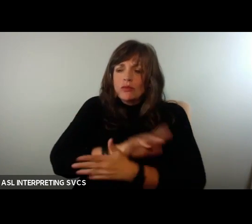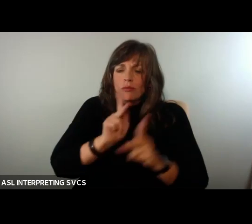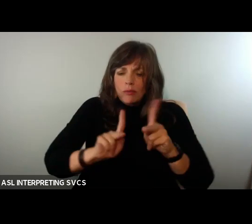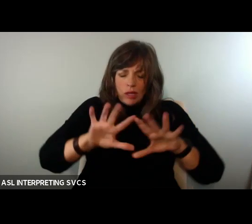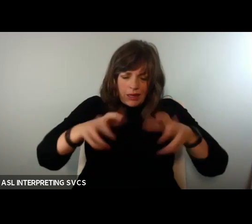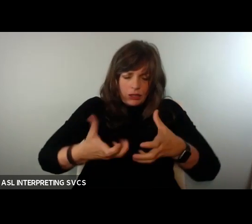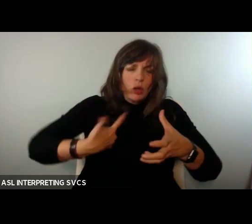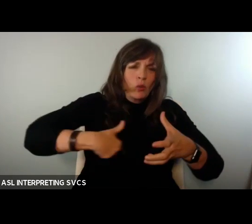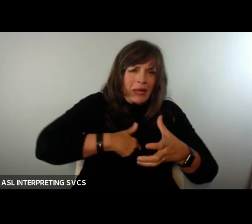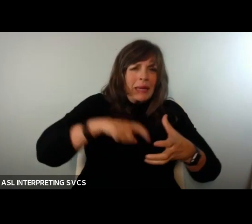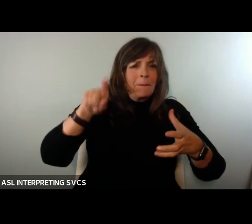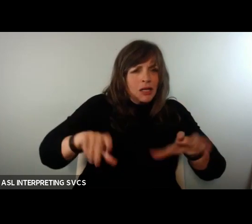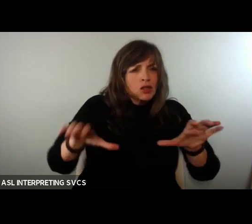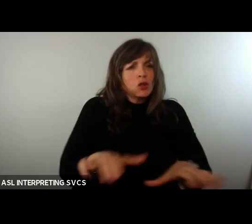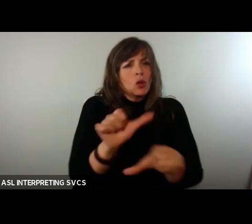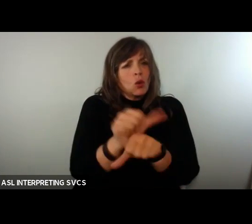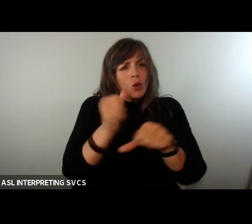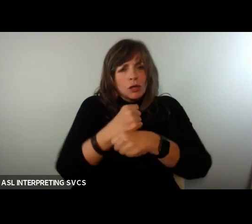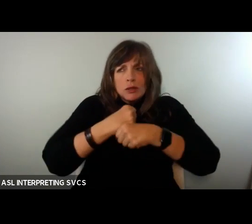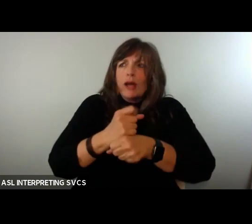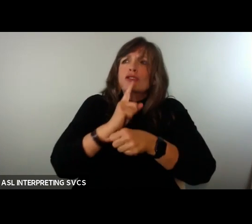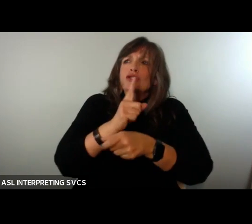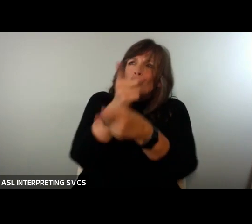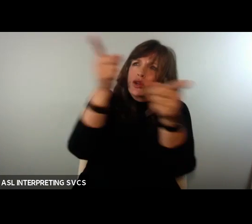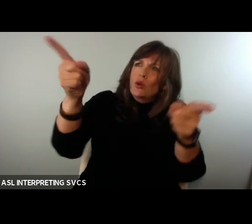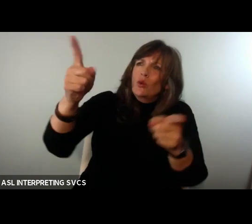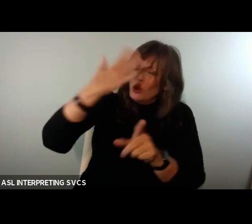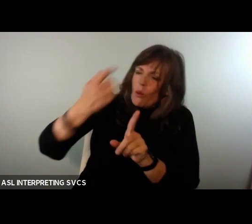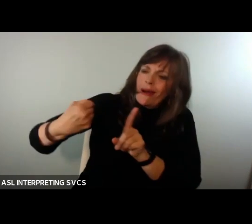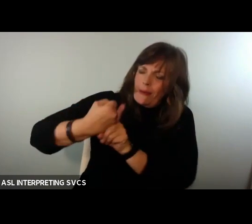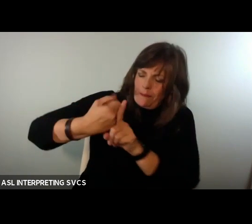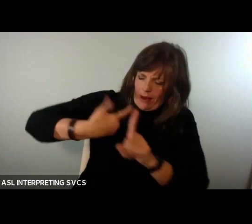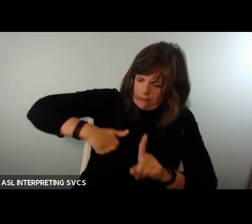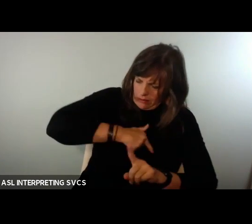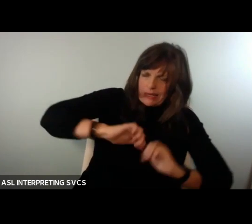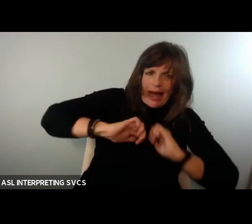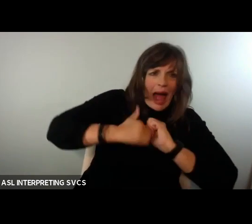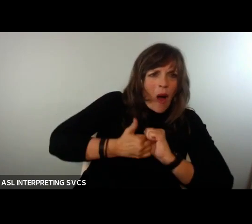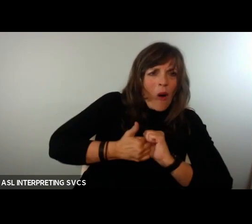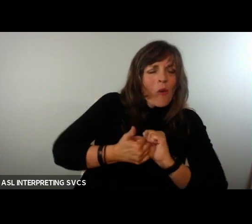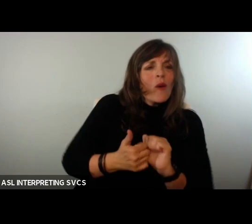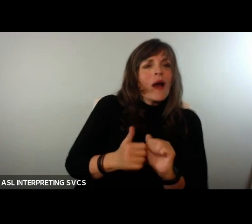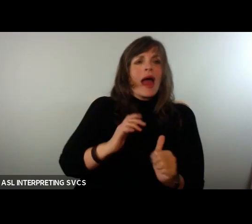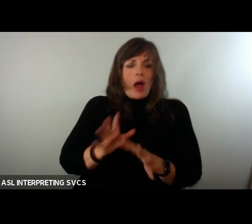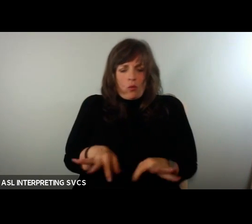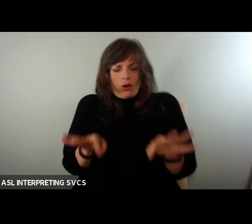that people know what this impact is. And what our value is in this moment.